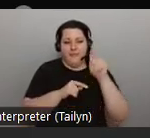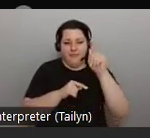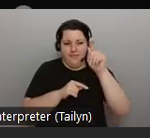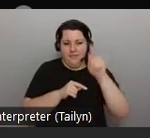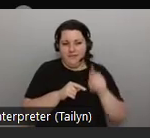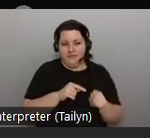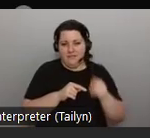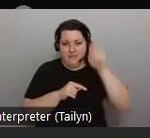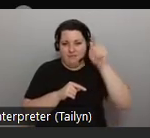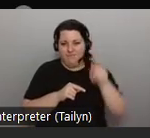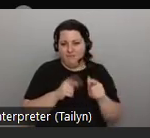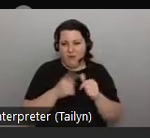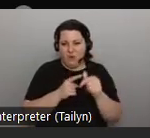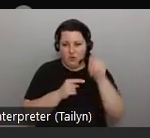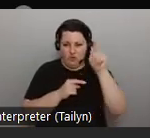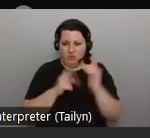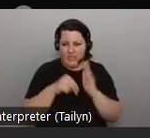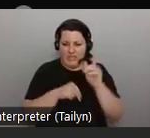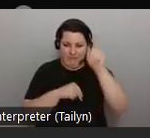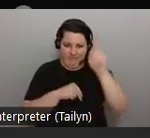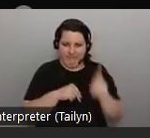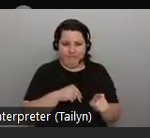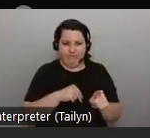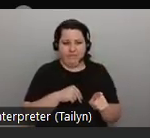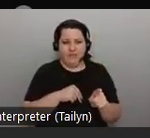but it's going to be hard because it's going to read this access first of the chart,